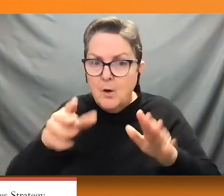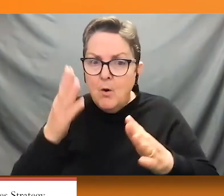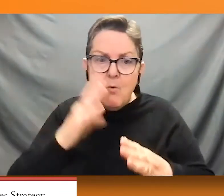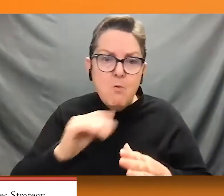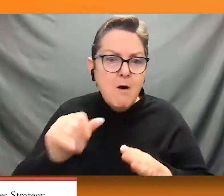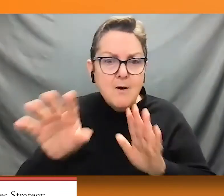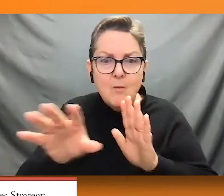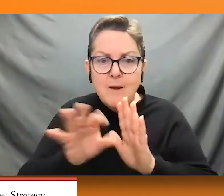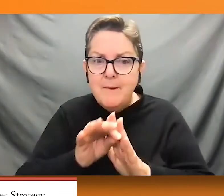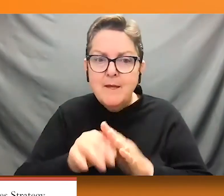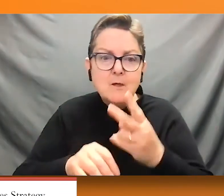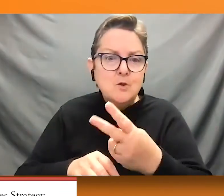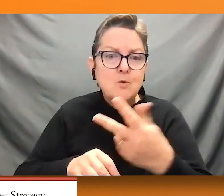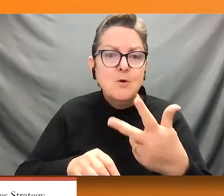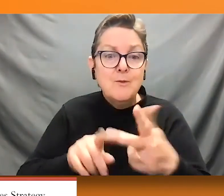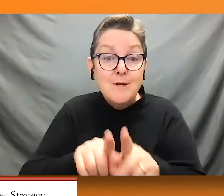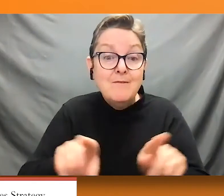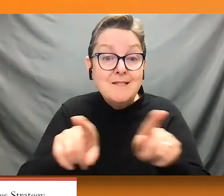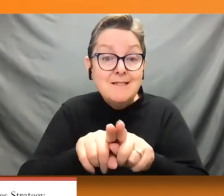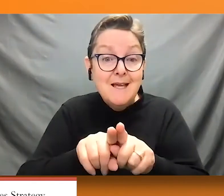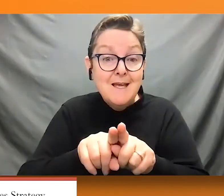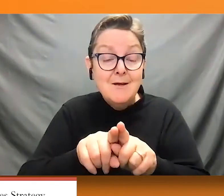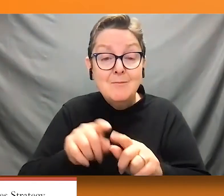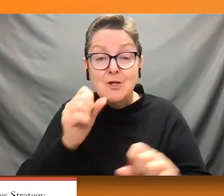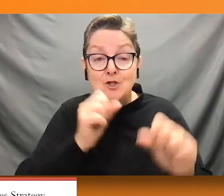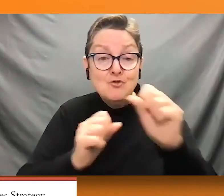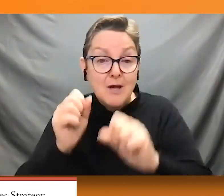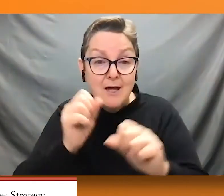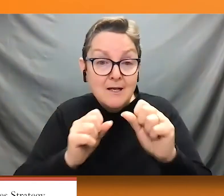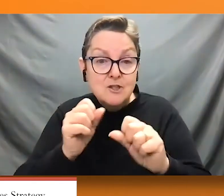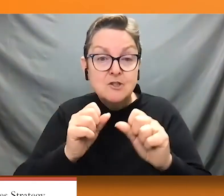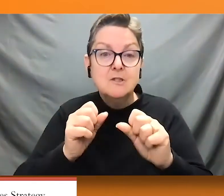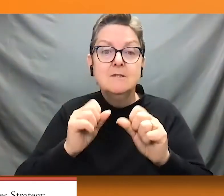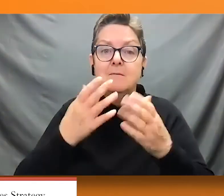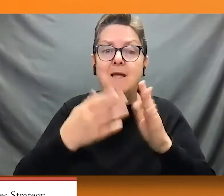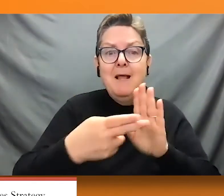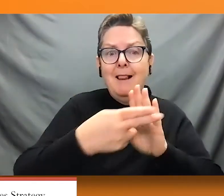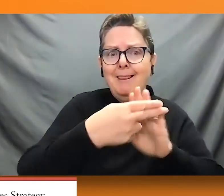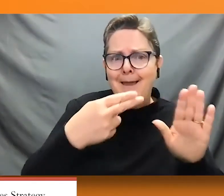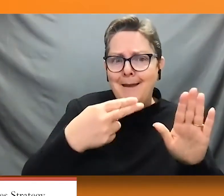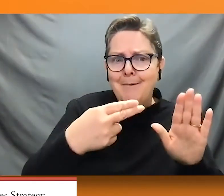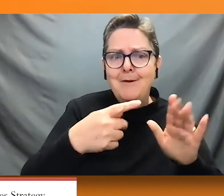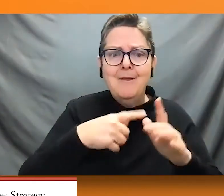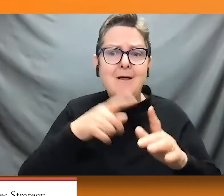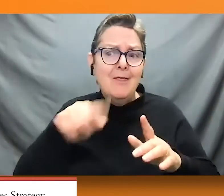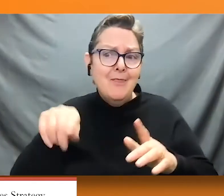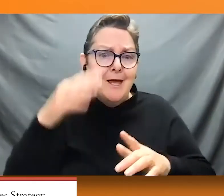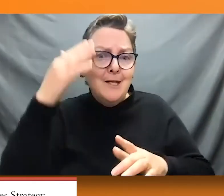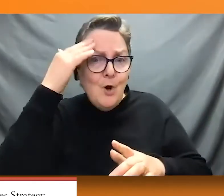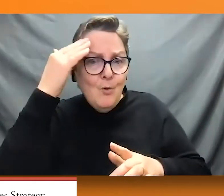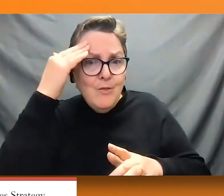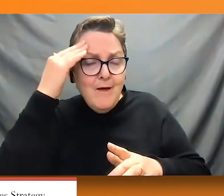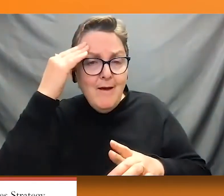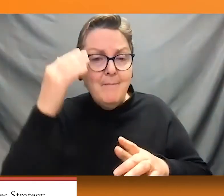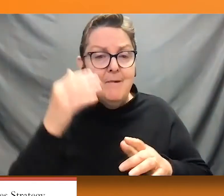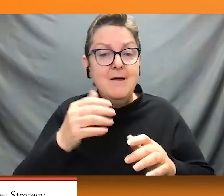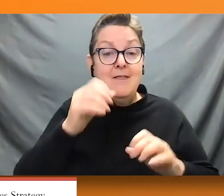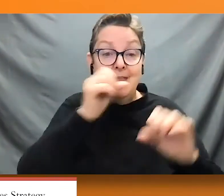so, you're all using two or 3 of the same strategies and maybe labeled them, they know them, you have a tip sheet for them,